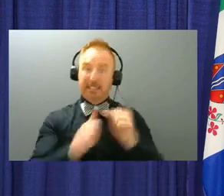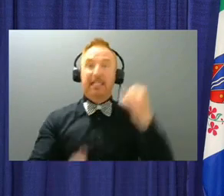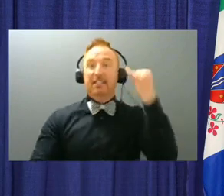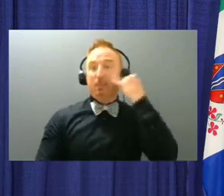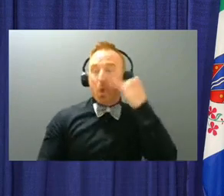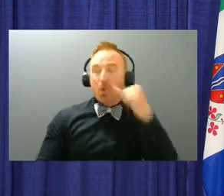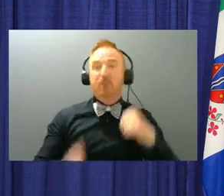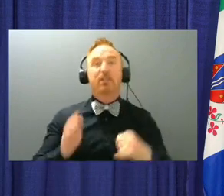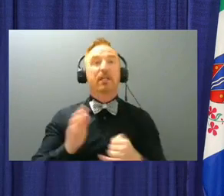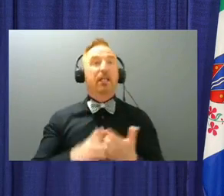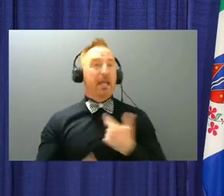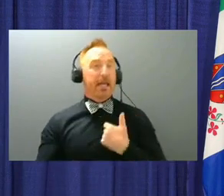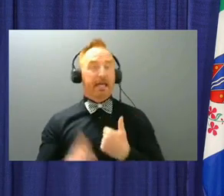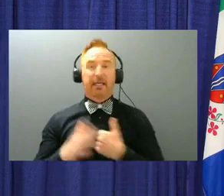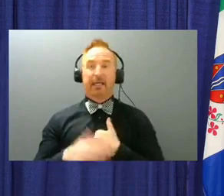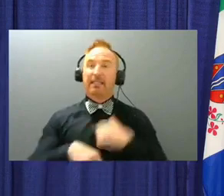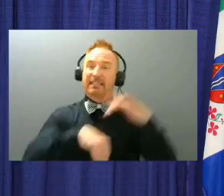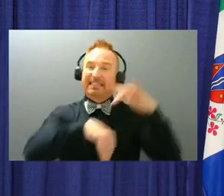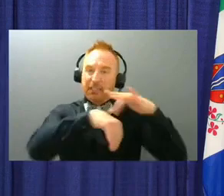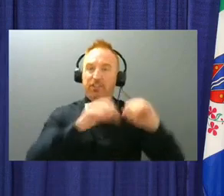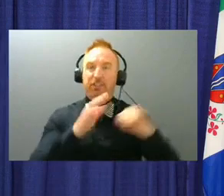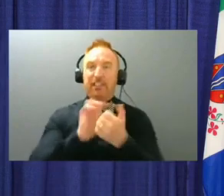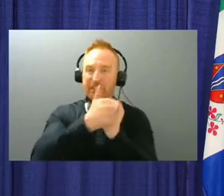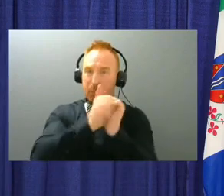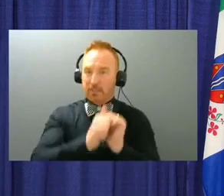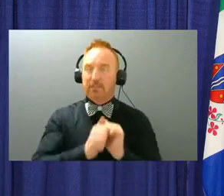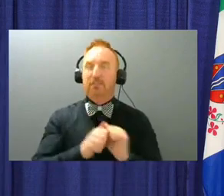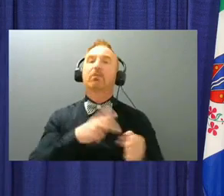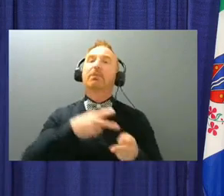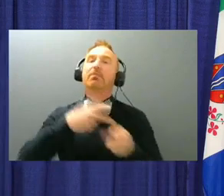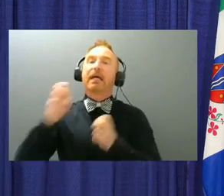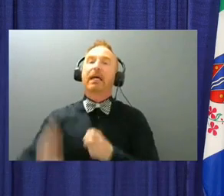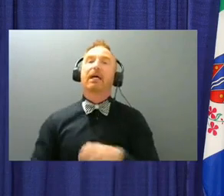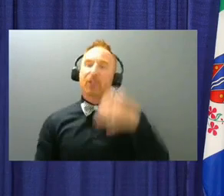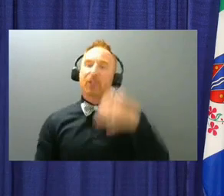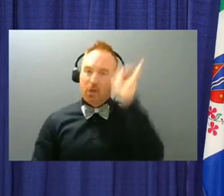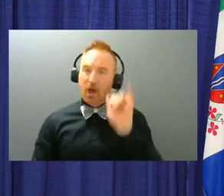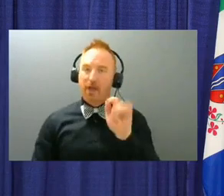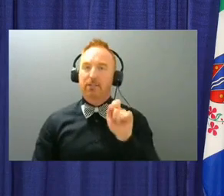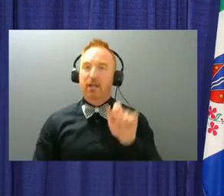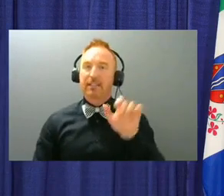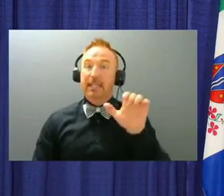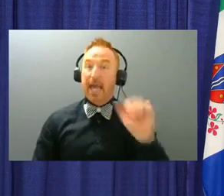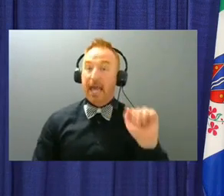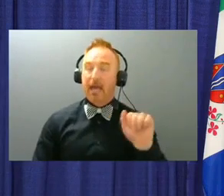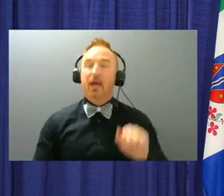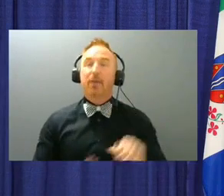published them on Yukon.ca today. By adapting the way we play contact sports during the